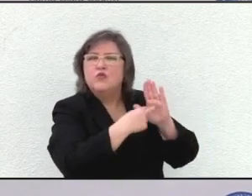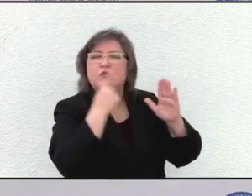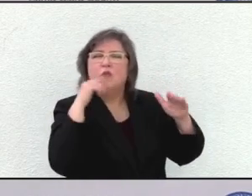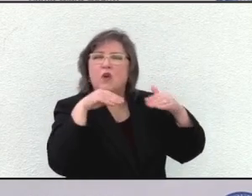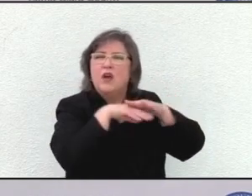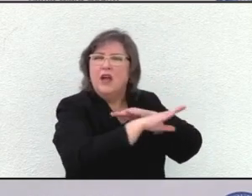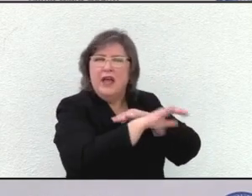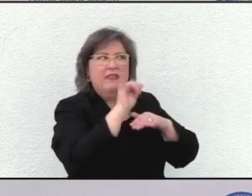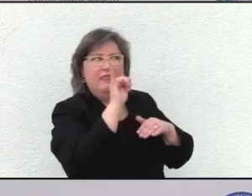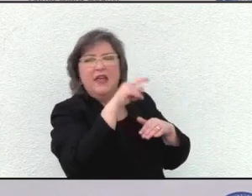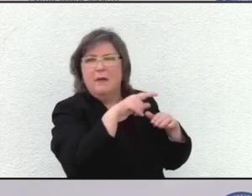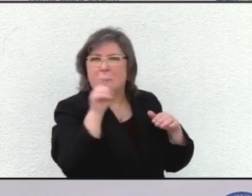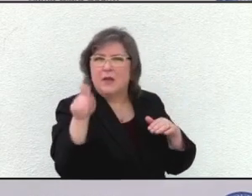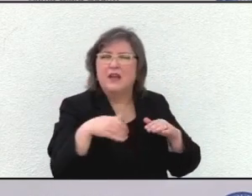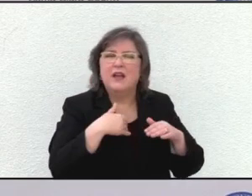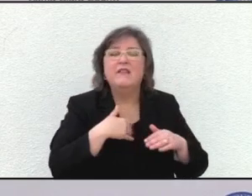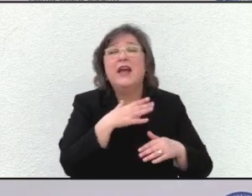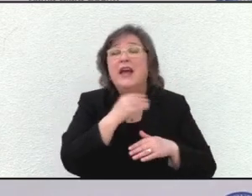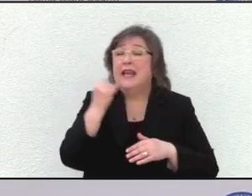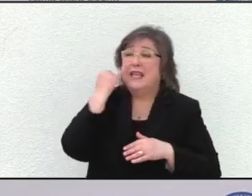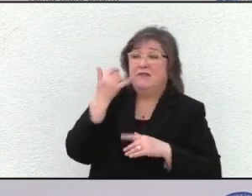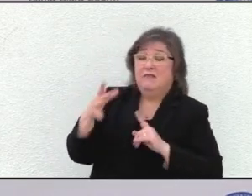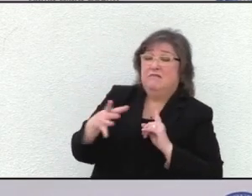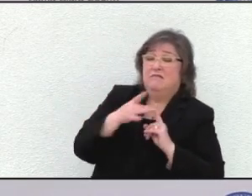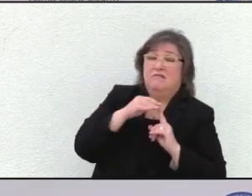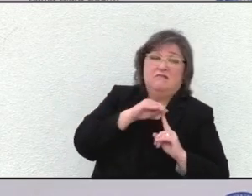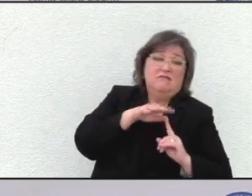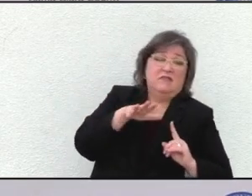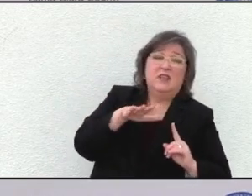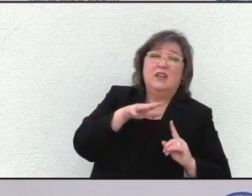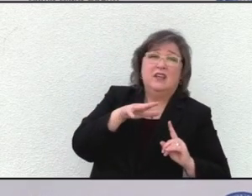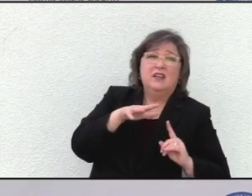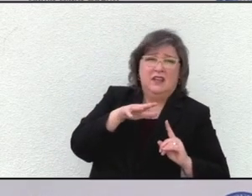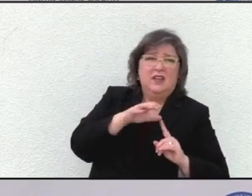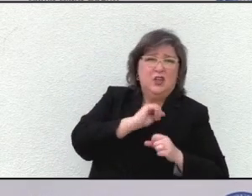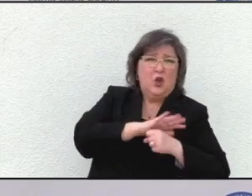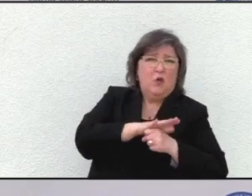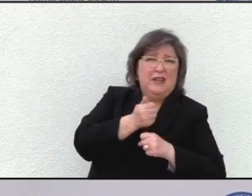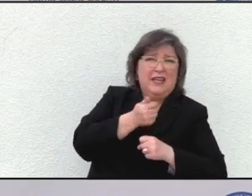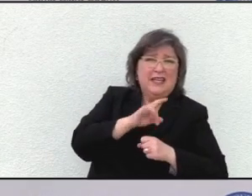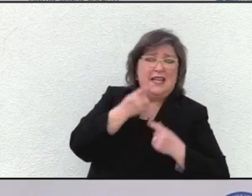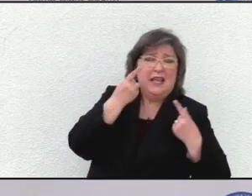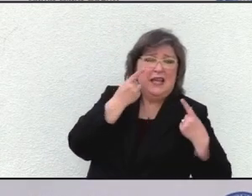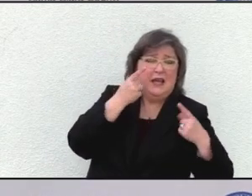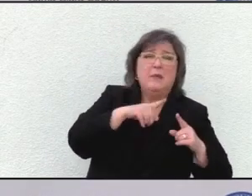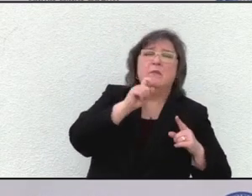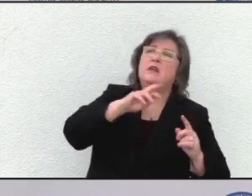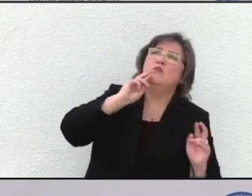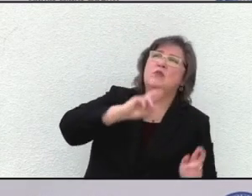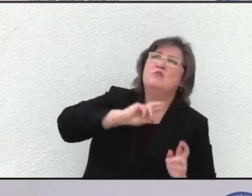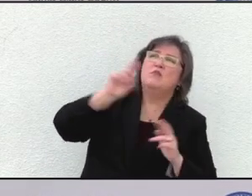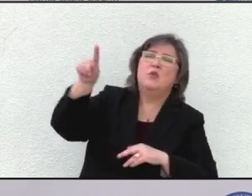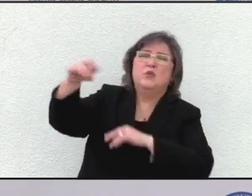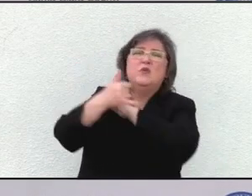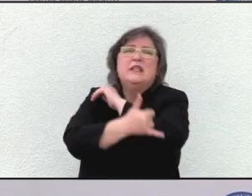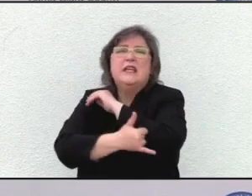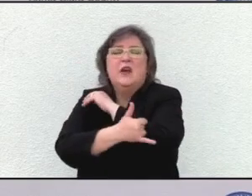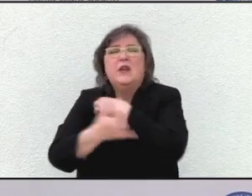to report any COVID-19 cases to the county public health department. But the other activity